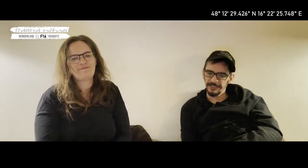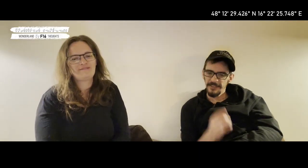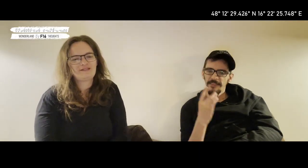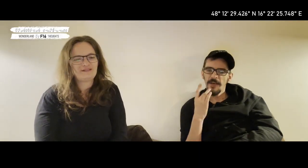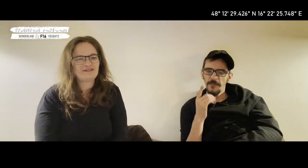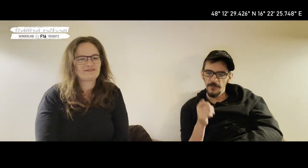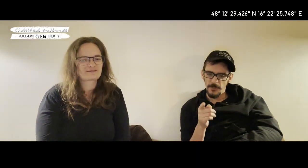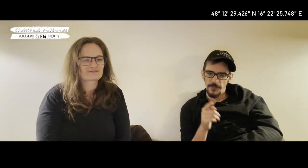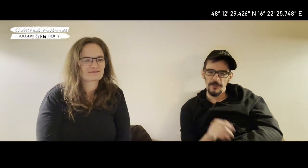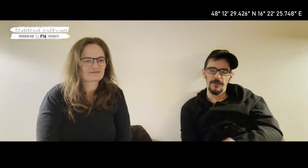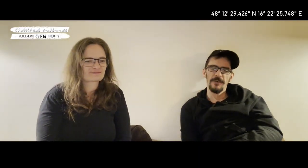Exactly, that's why.